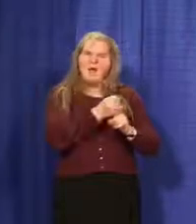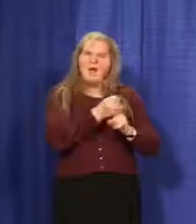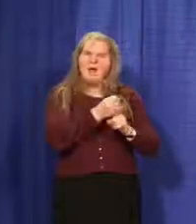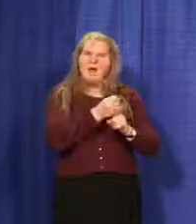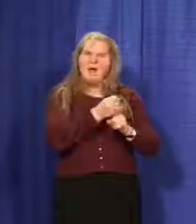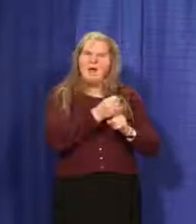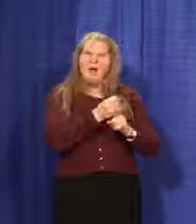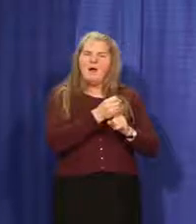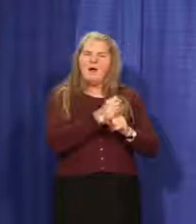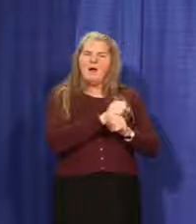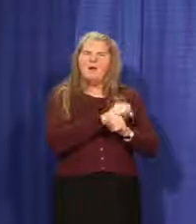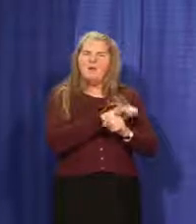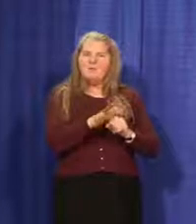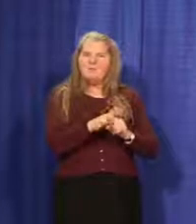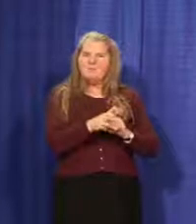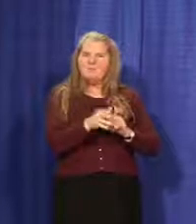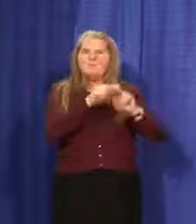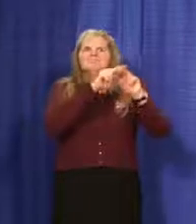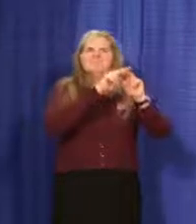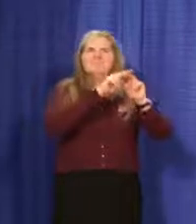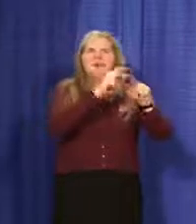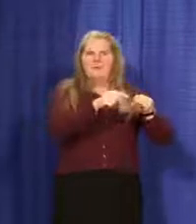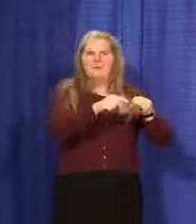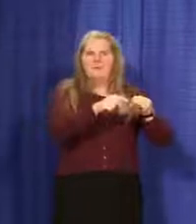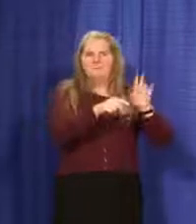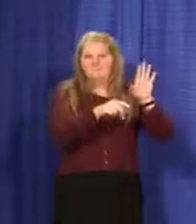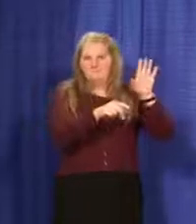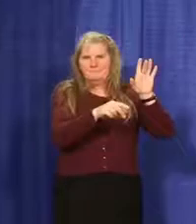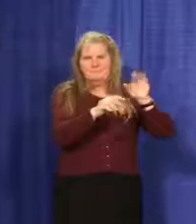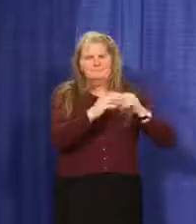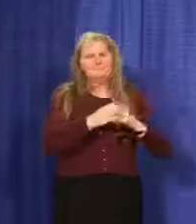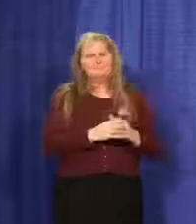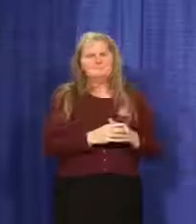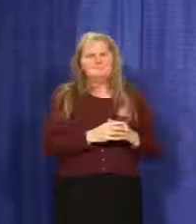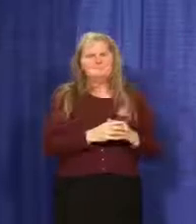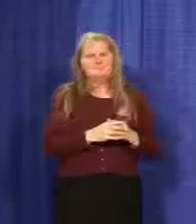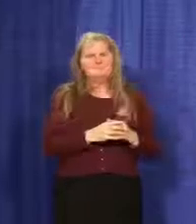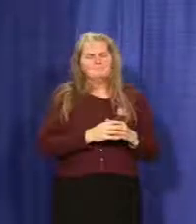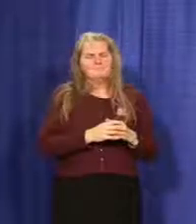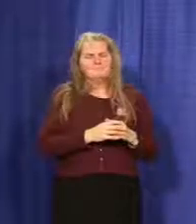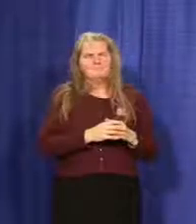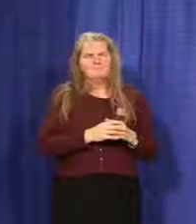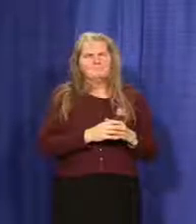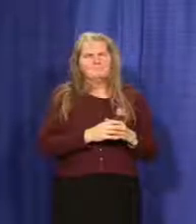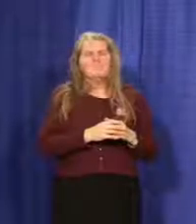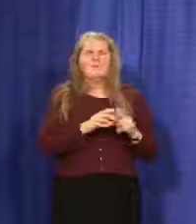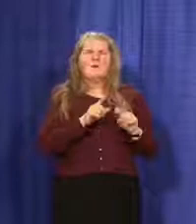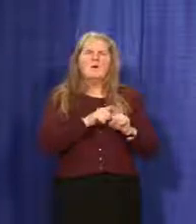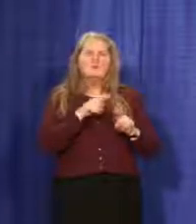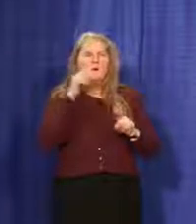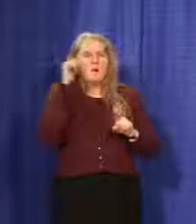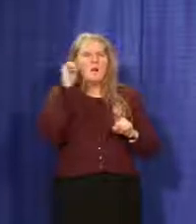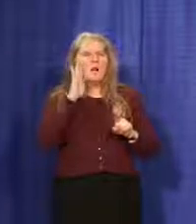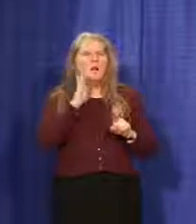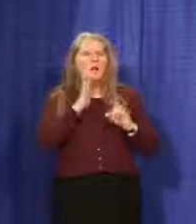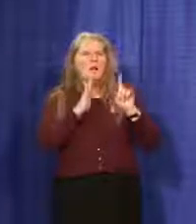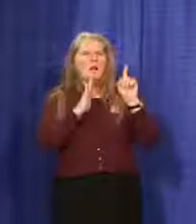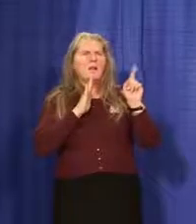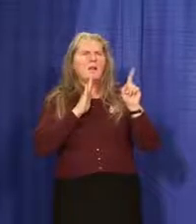in the later case surge. They also have a number of